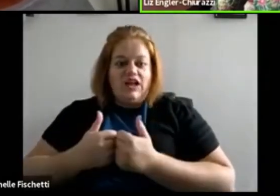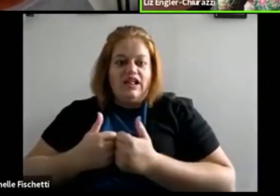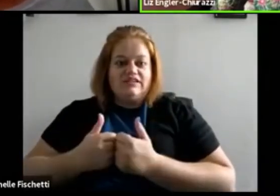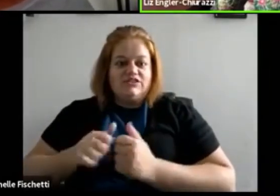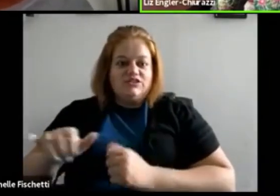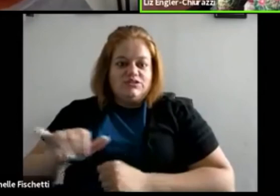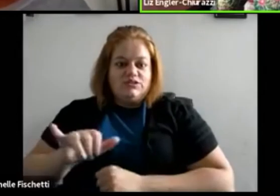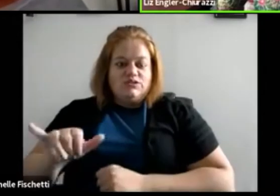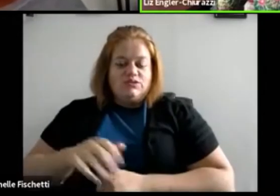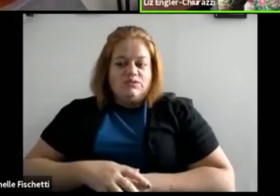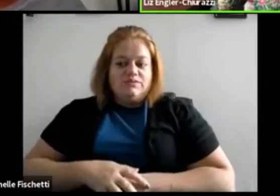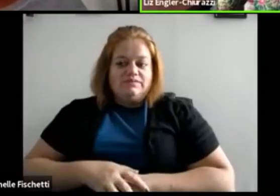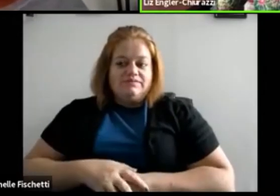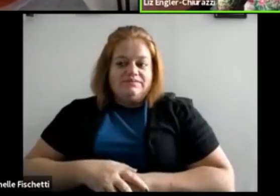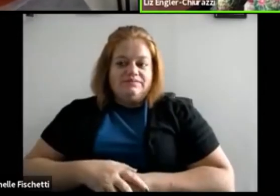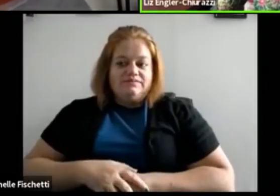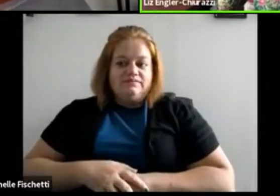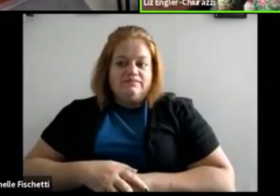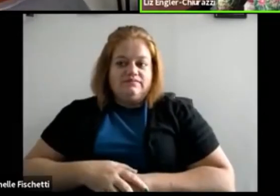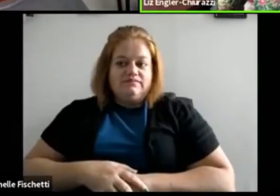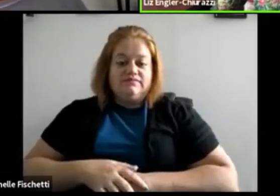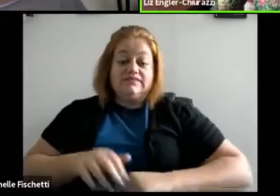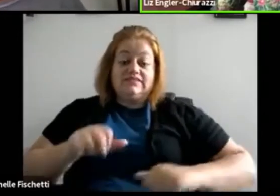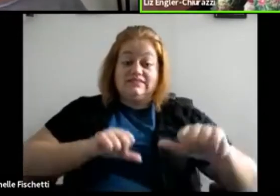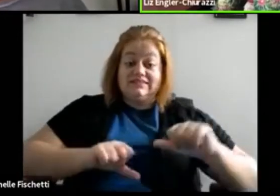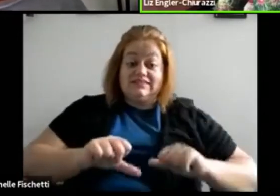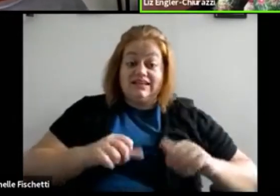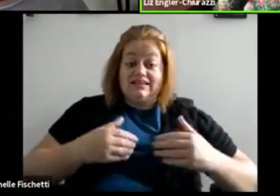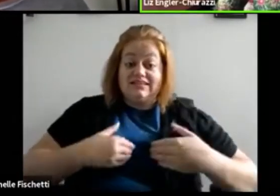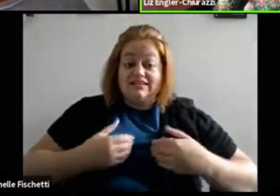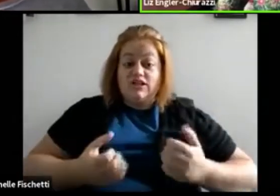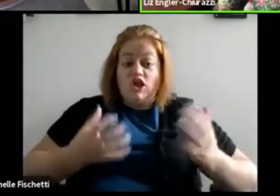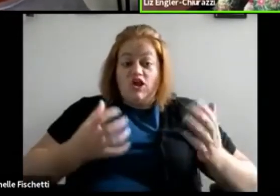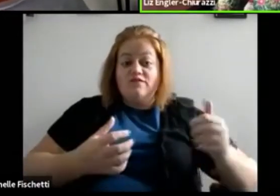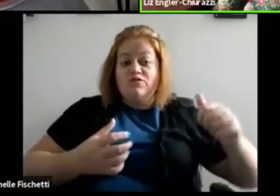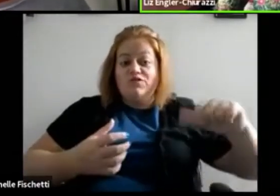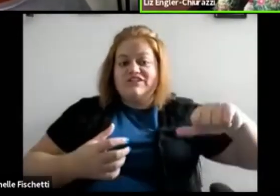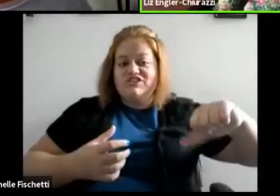you know science has a lot of rejection inherently built in and